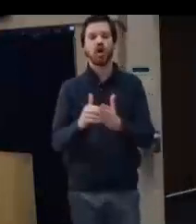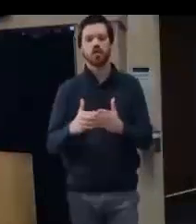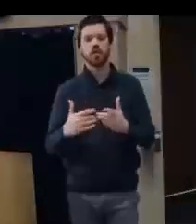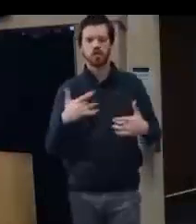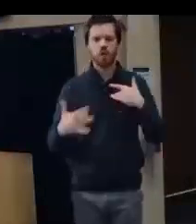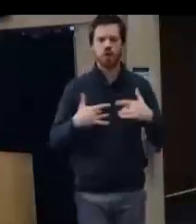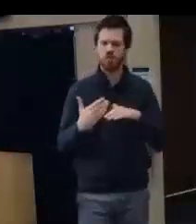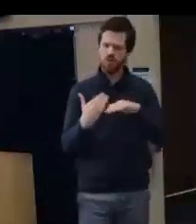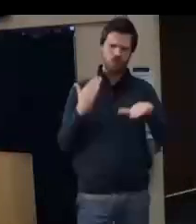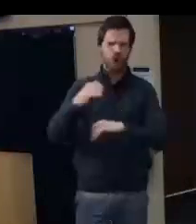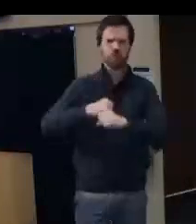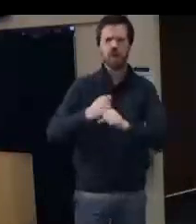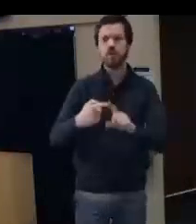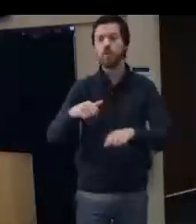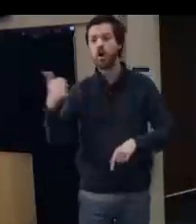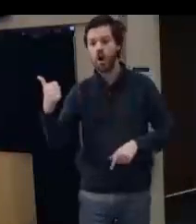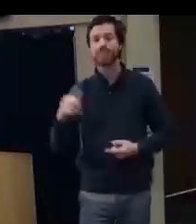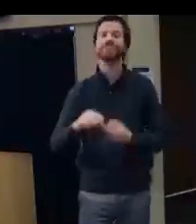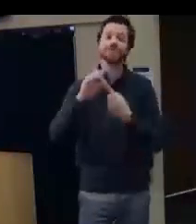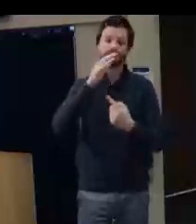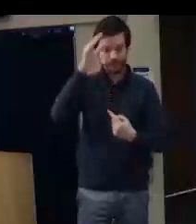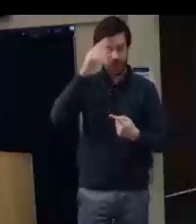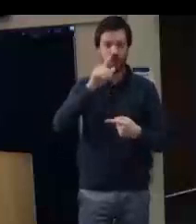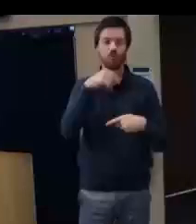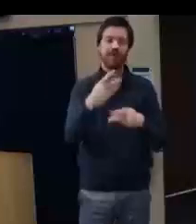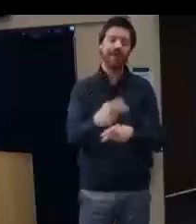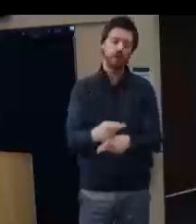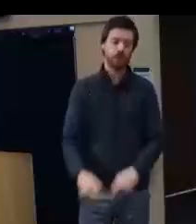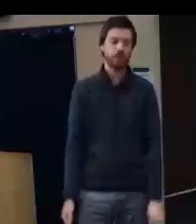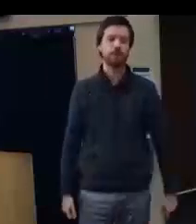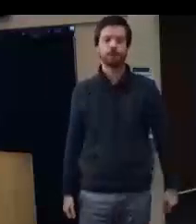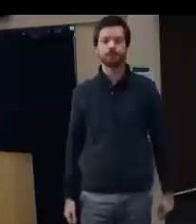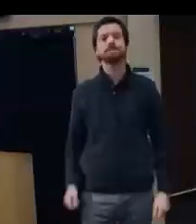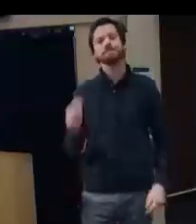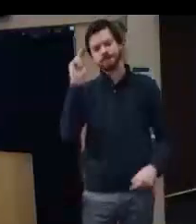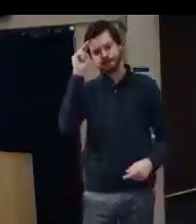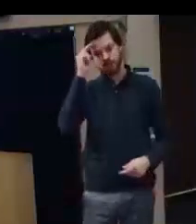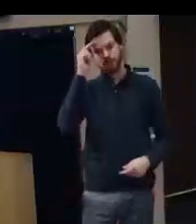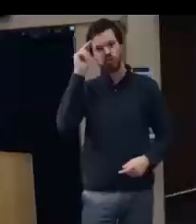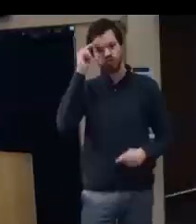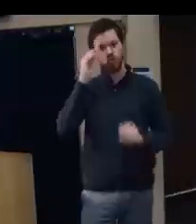from others particularly parents or caregivers as I mentioned they face n developmental deficits